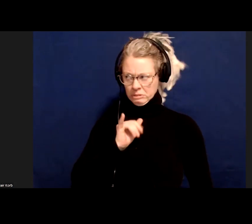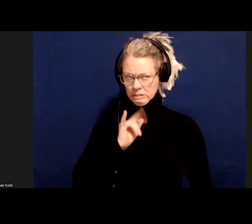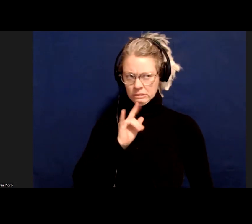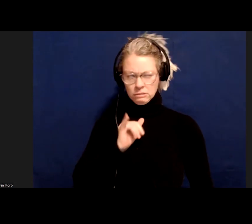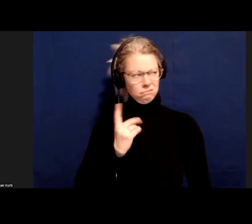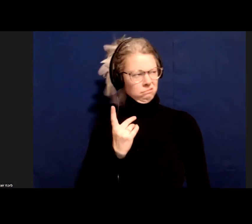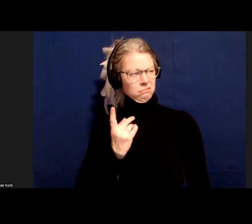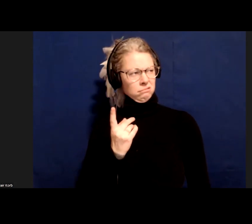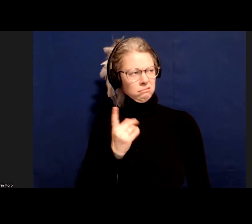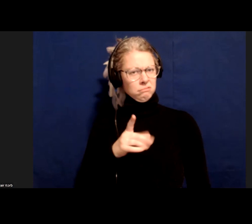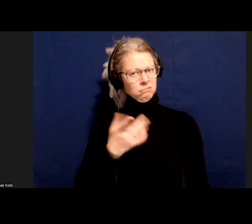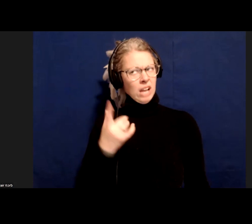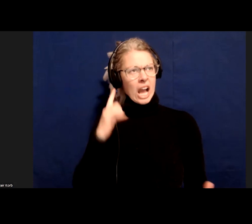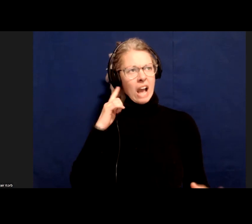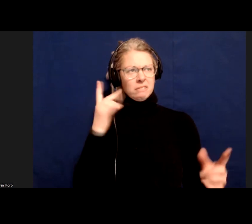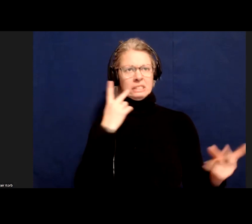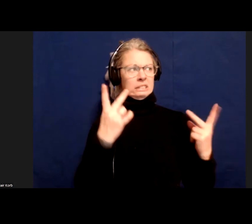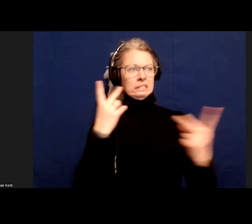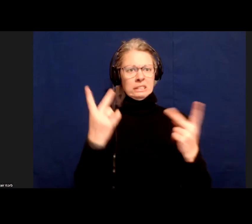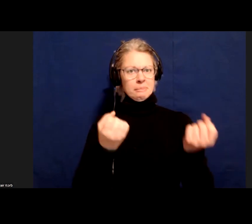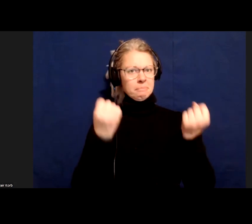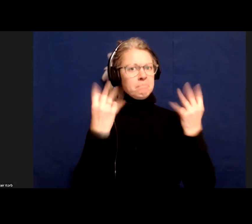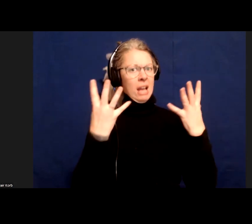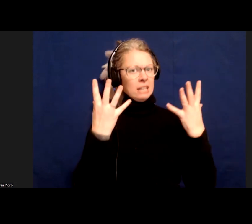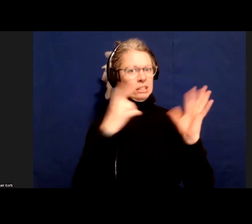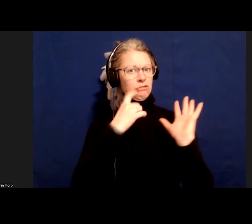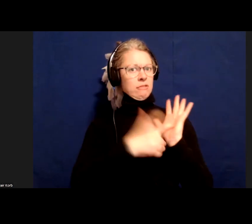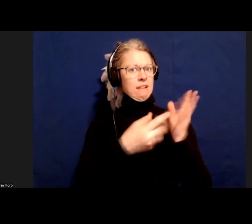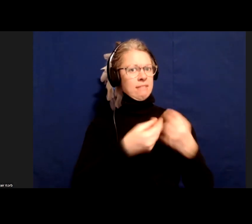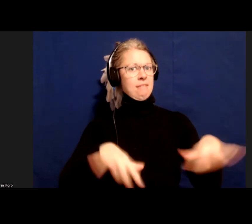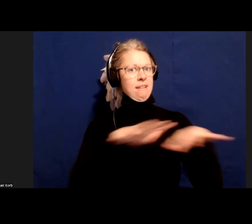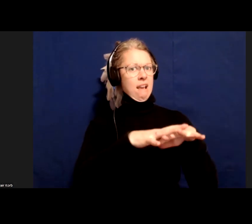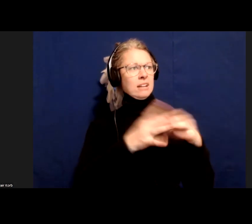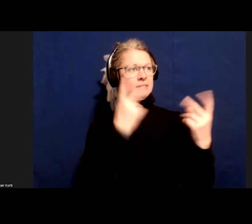lots of Indigenous people and elders do land acknowledgments. And she said, Well, maybe